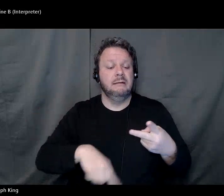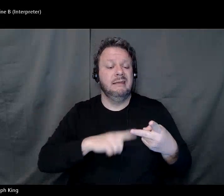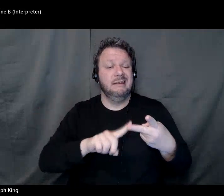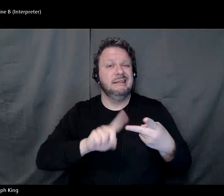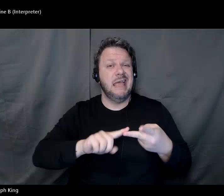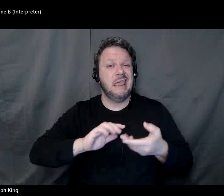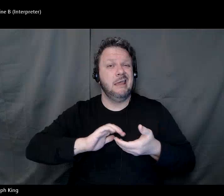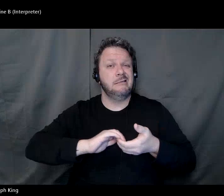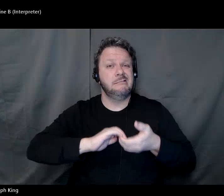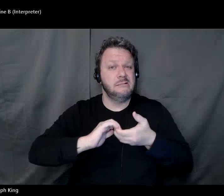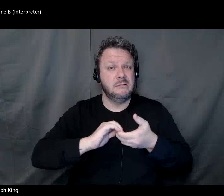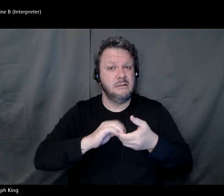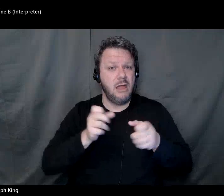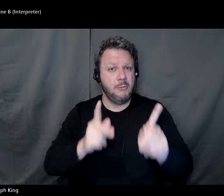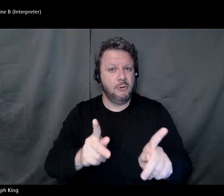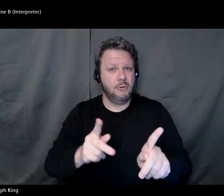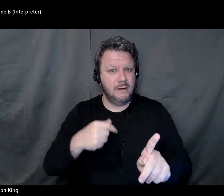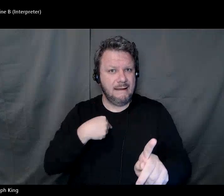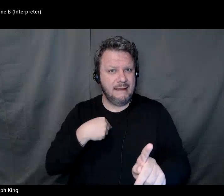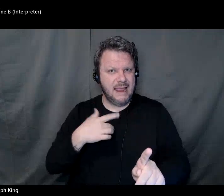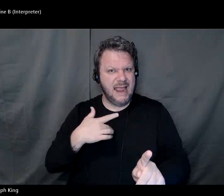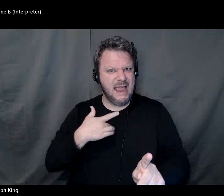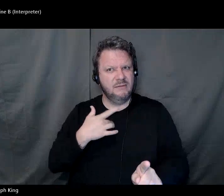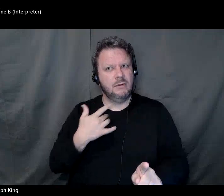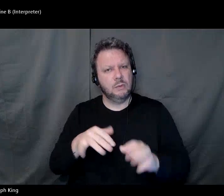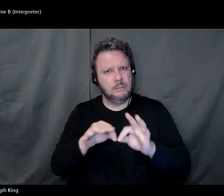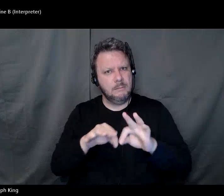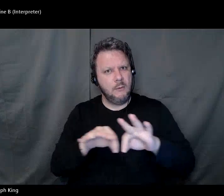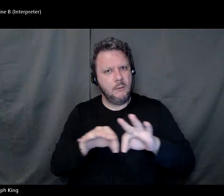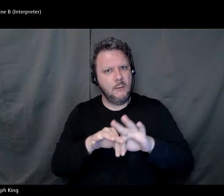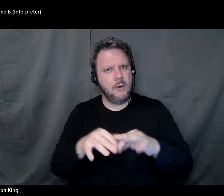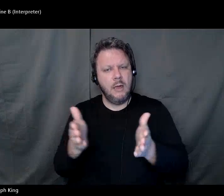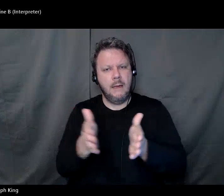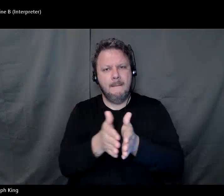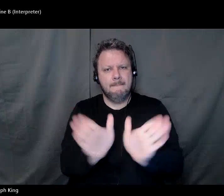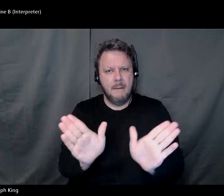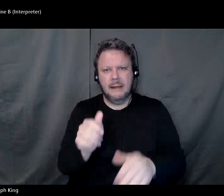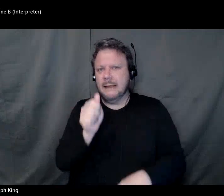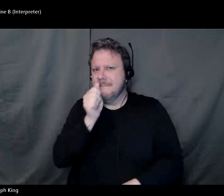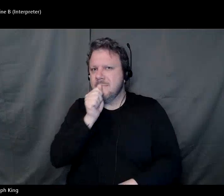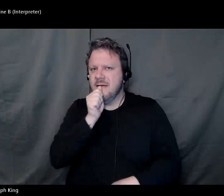Partnership opportunity area. That I feel is really important is public private partnerships.